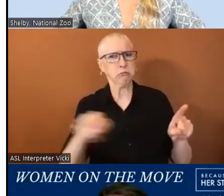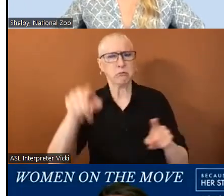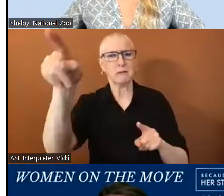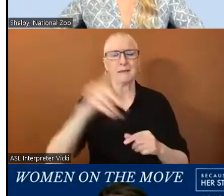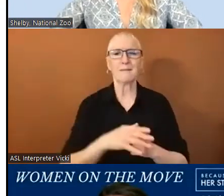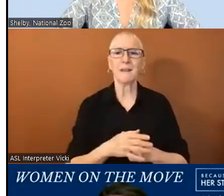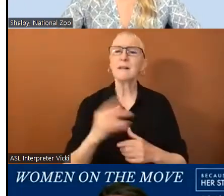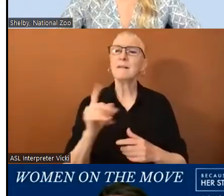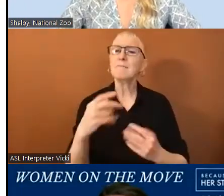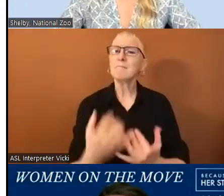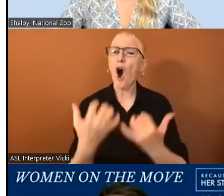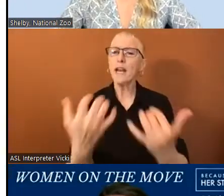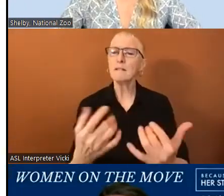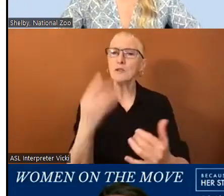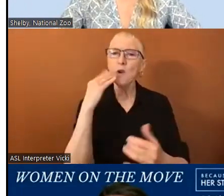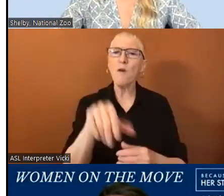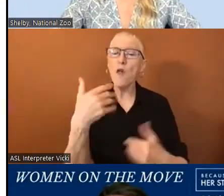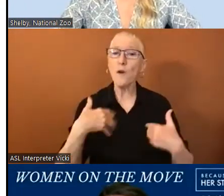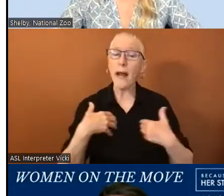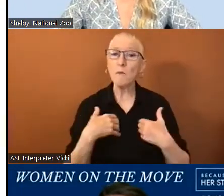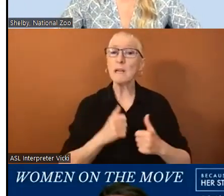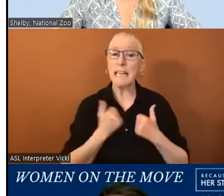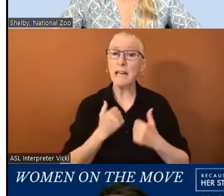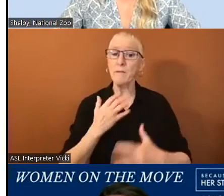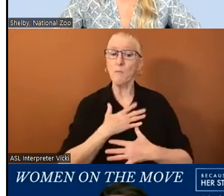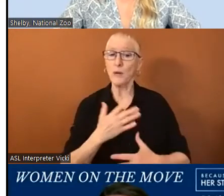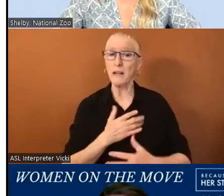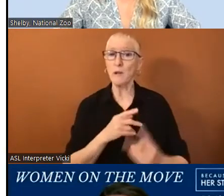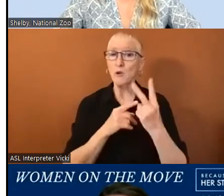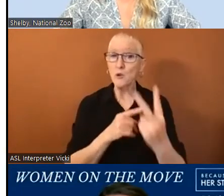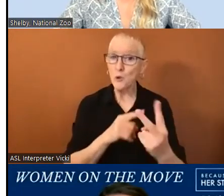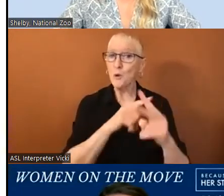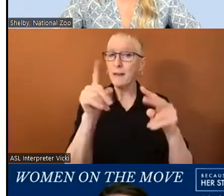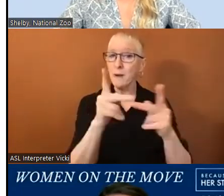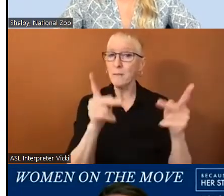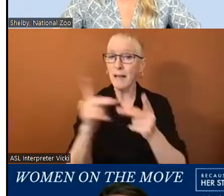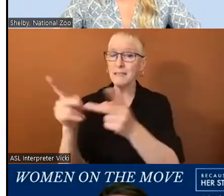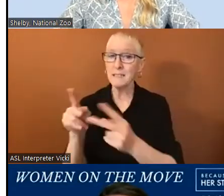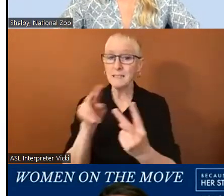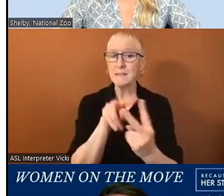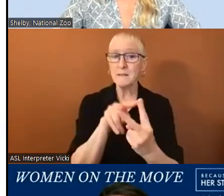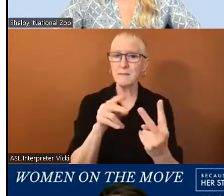any other animals that live and breed in two different locations? I'll give you a hint...